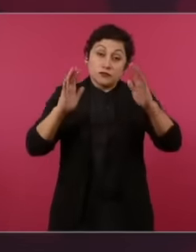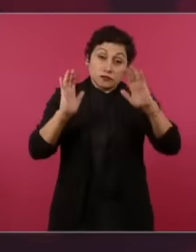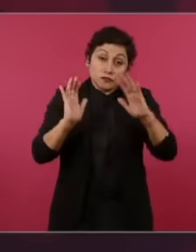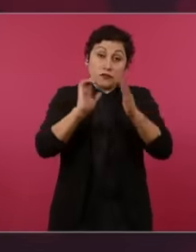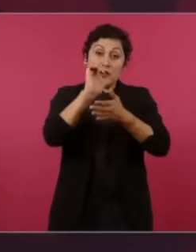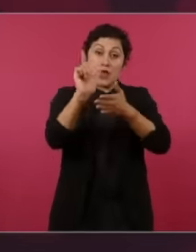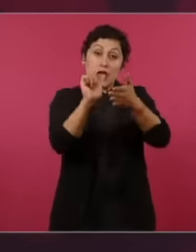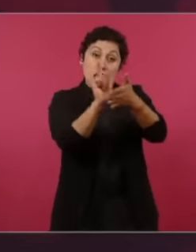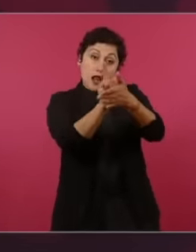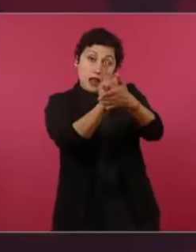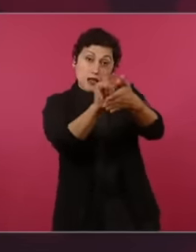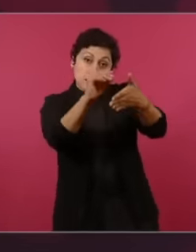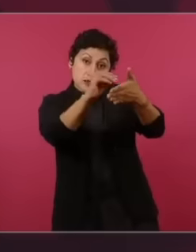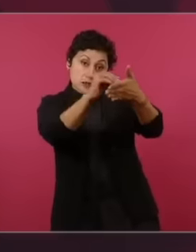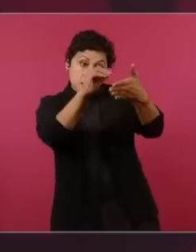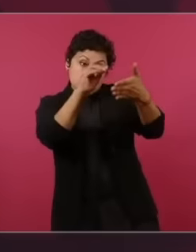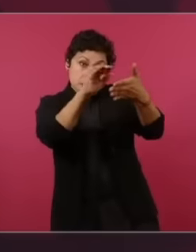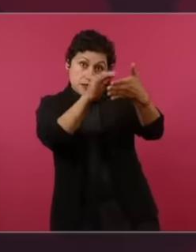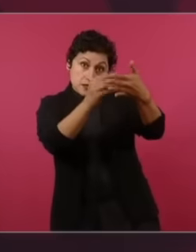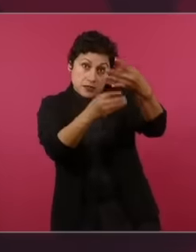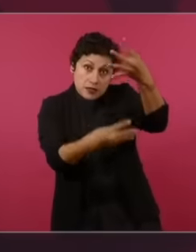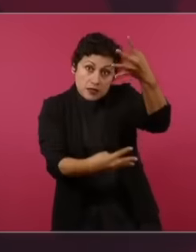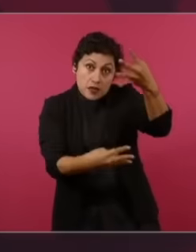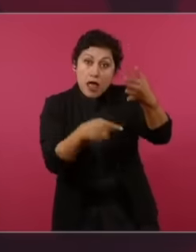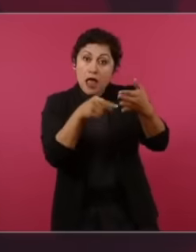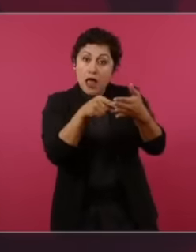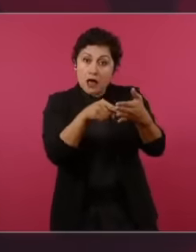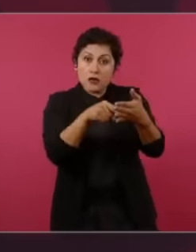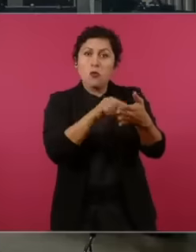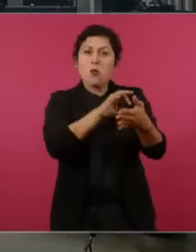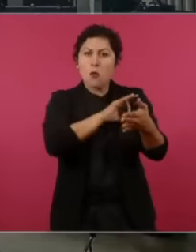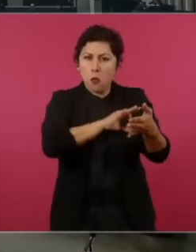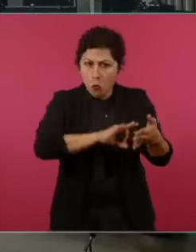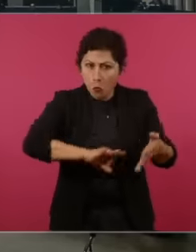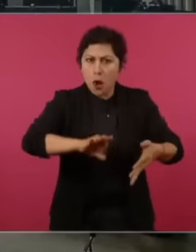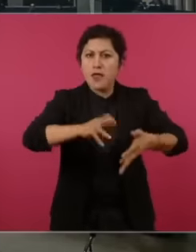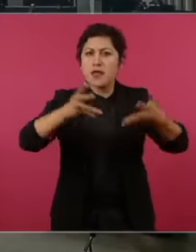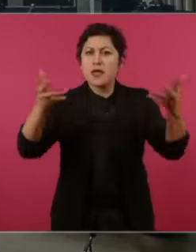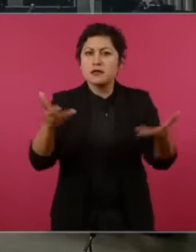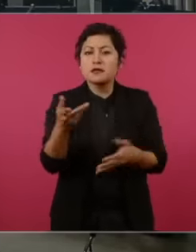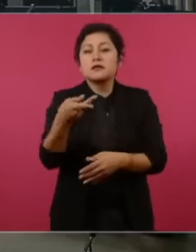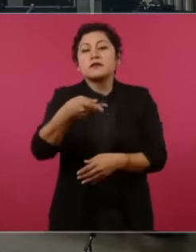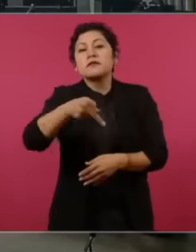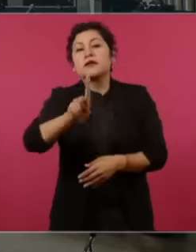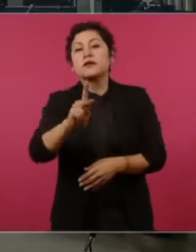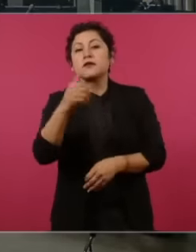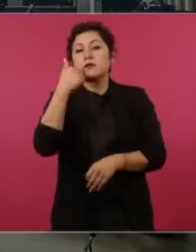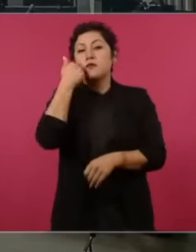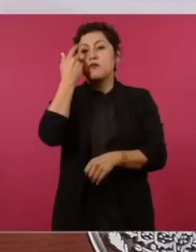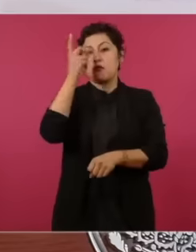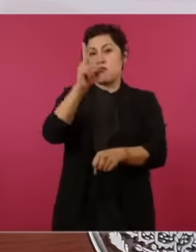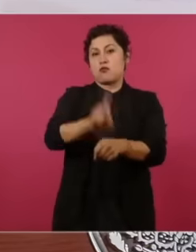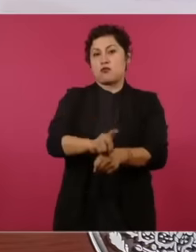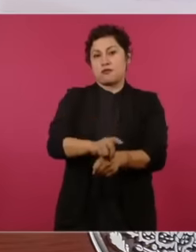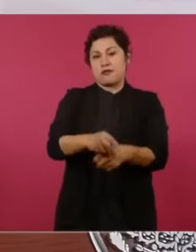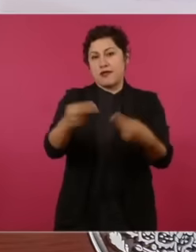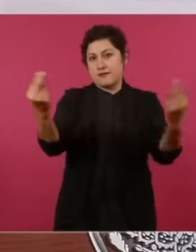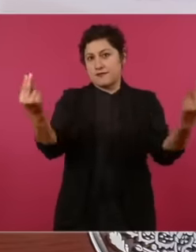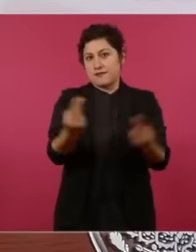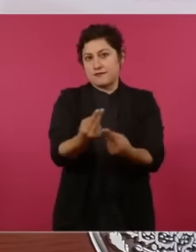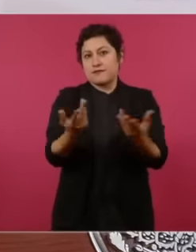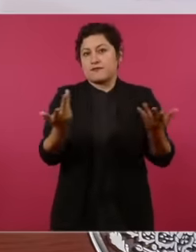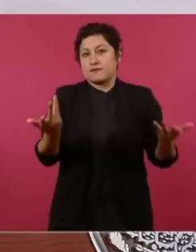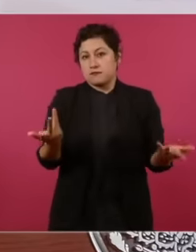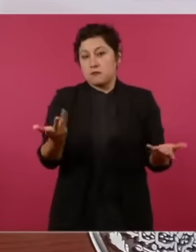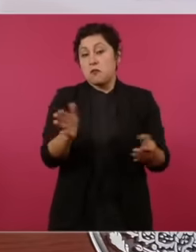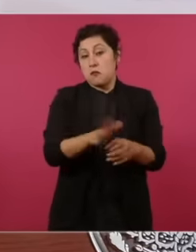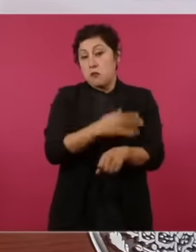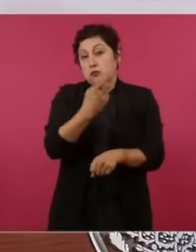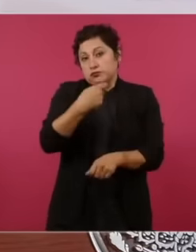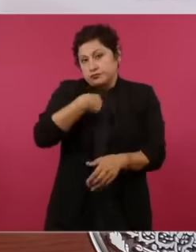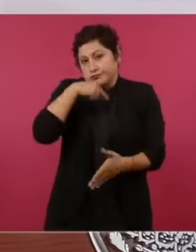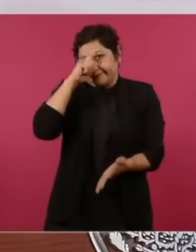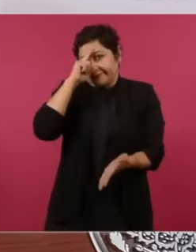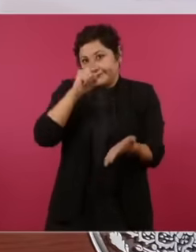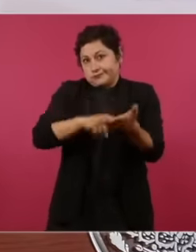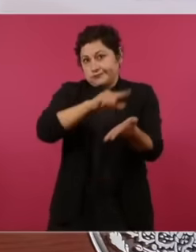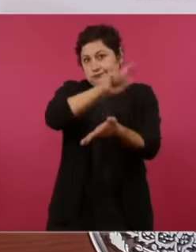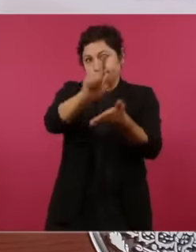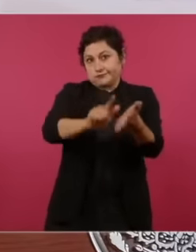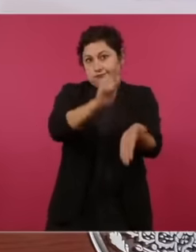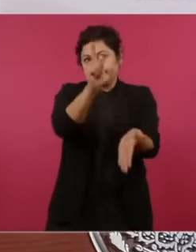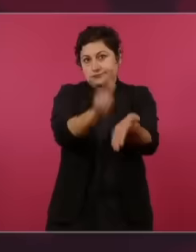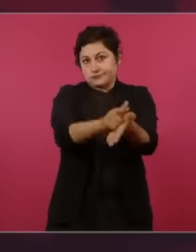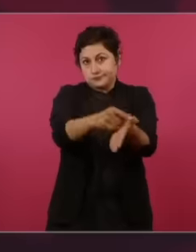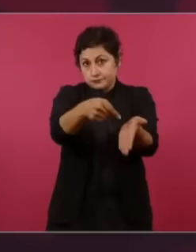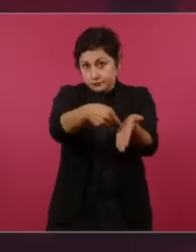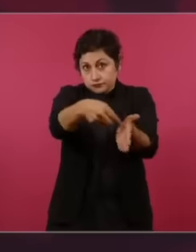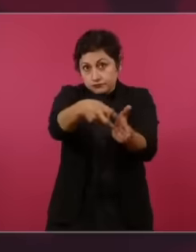reform of the judicial power is necessary and I hope that this continues to be debated, all of this is going to